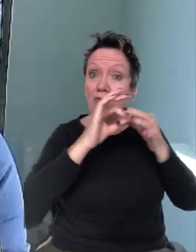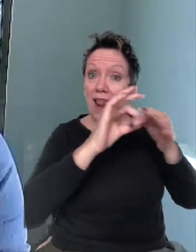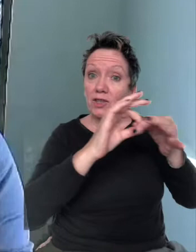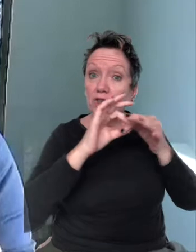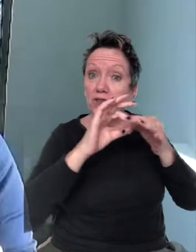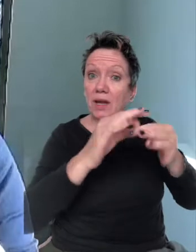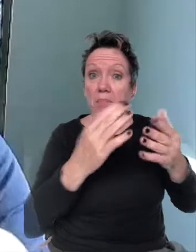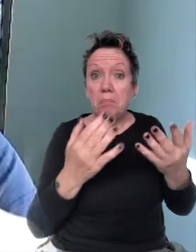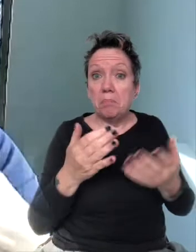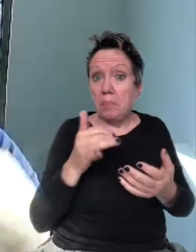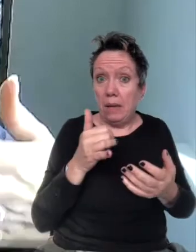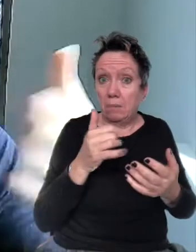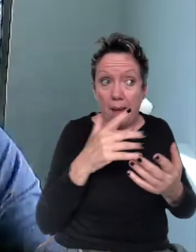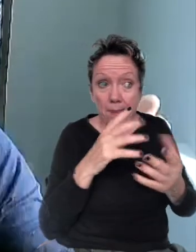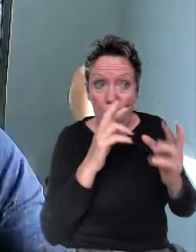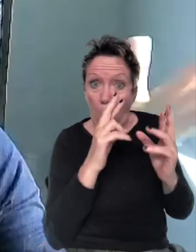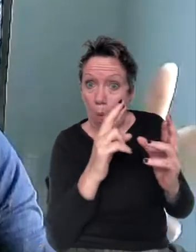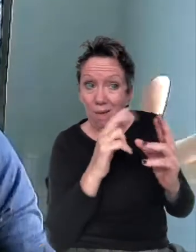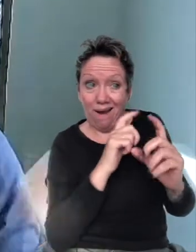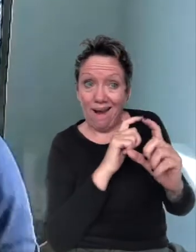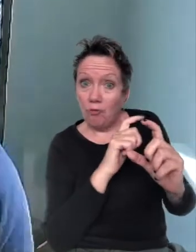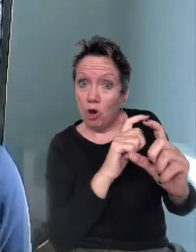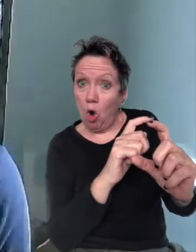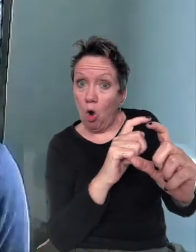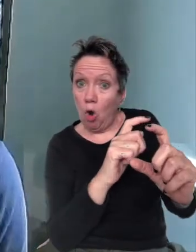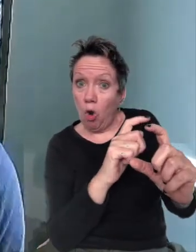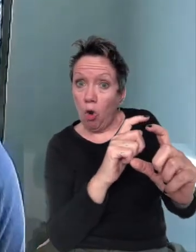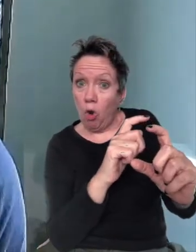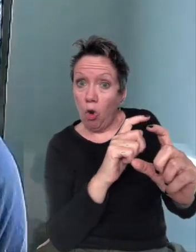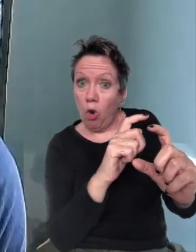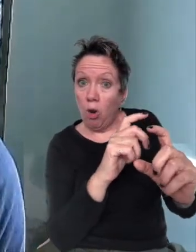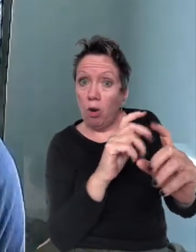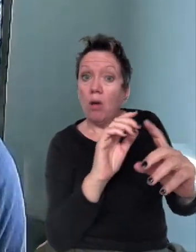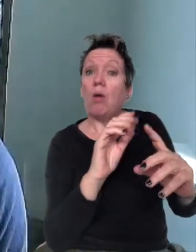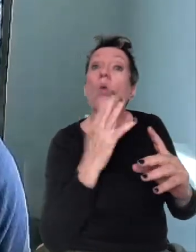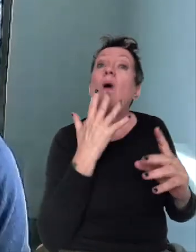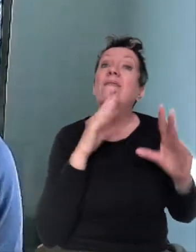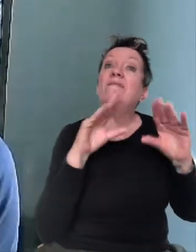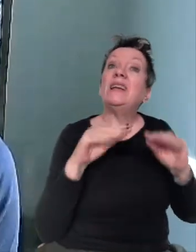might be able to keep that going beyond lockdown and, and what that looks like.